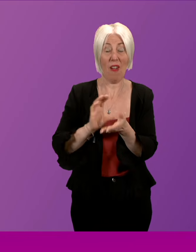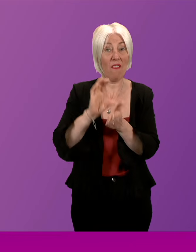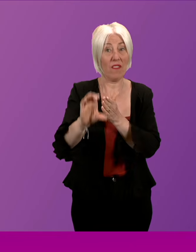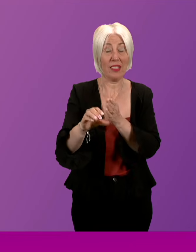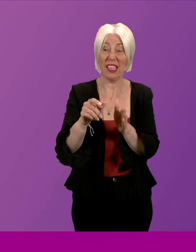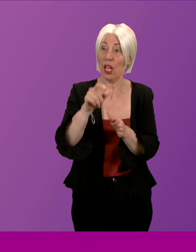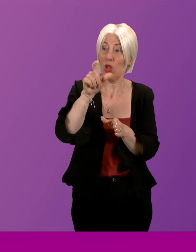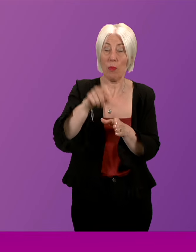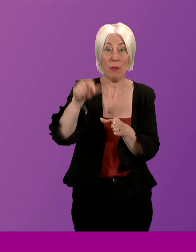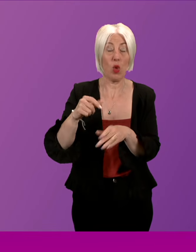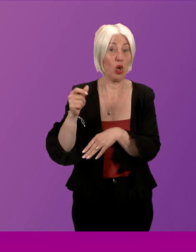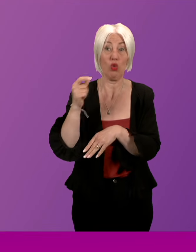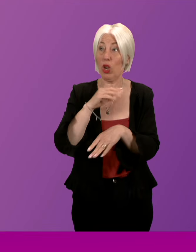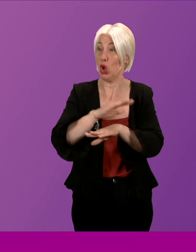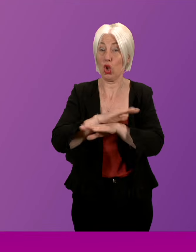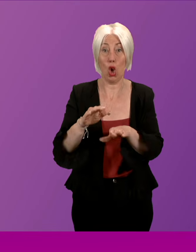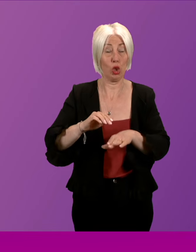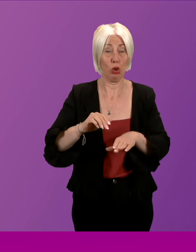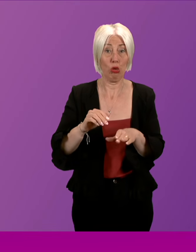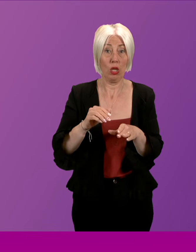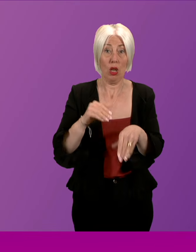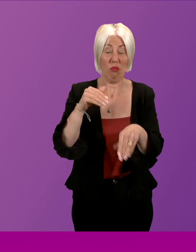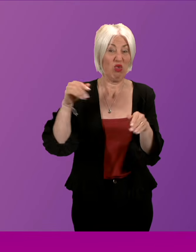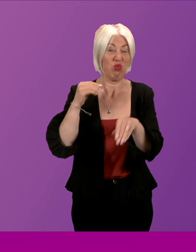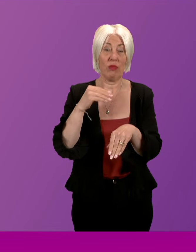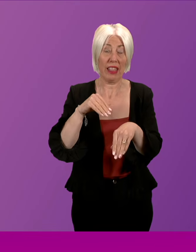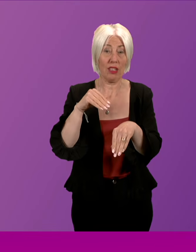of crimes, while many Scots struggle to access legal services themselves?